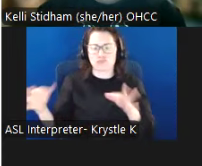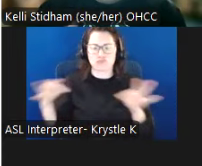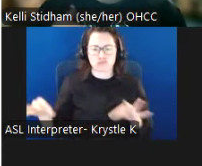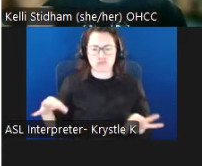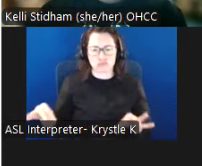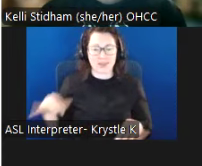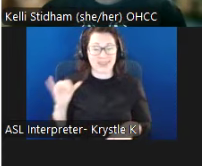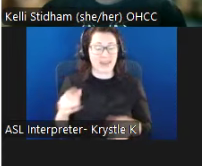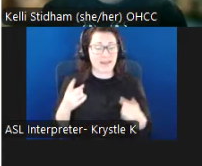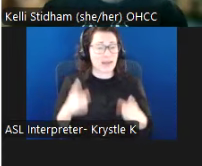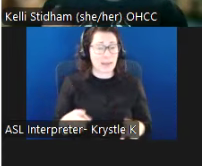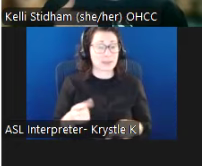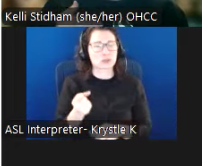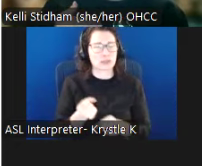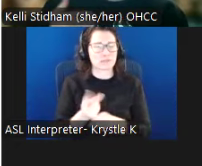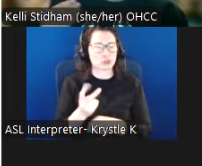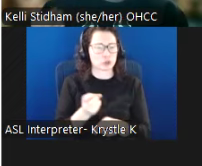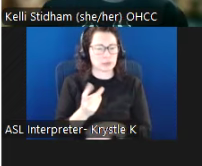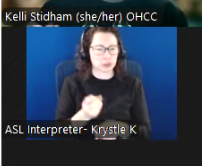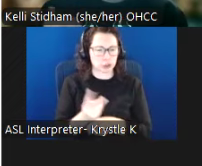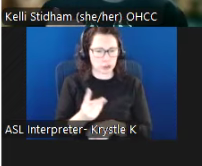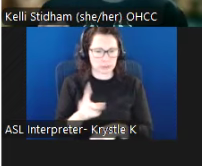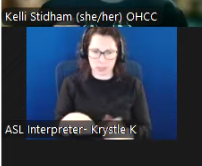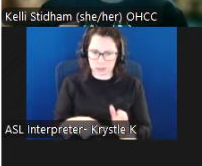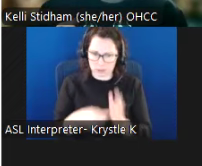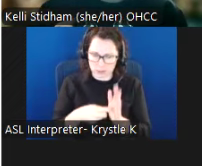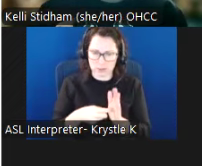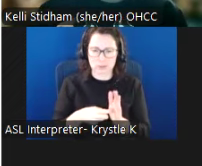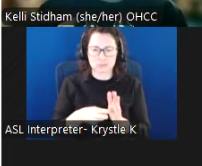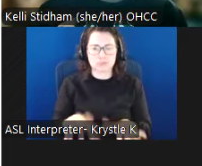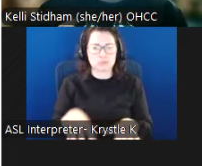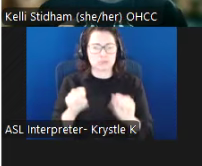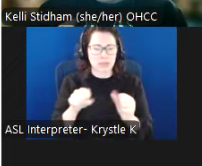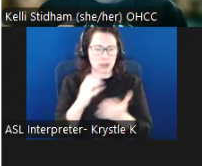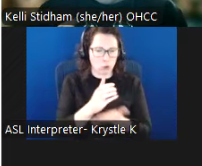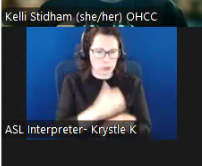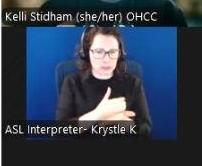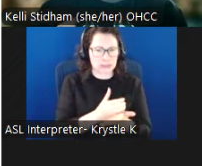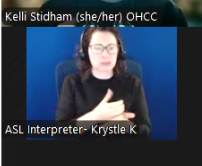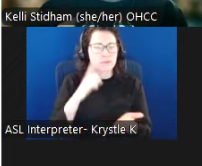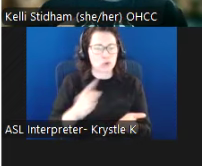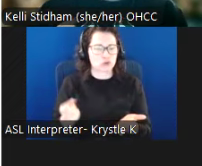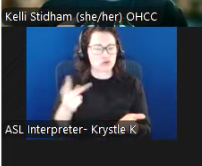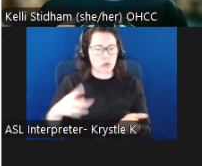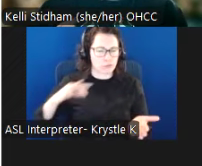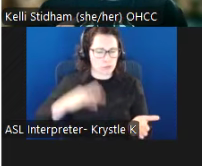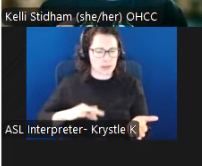every two years. um you'll be having to